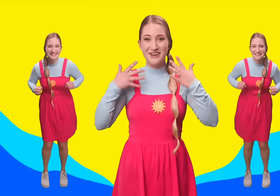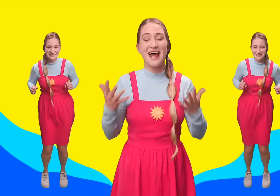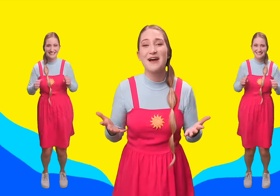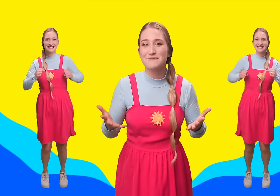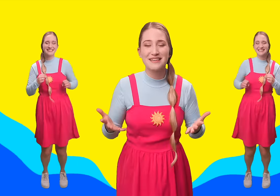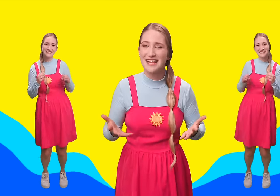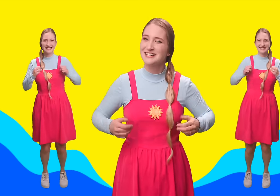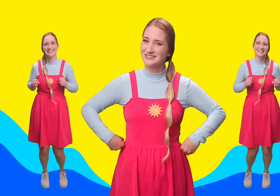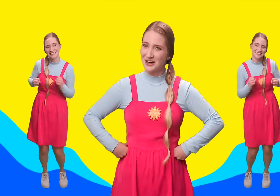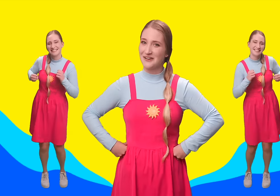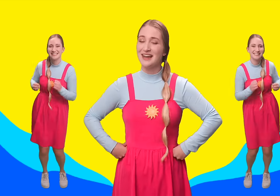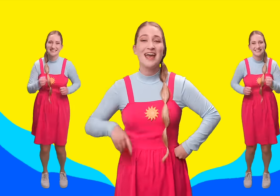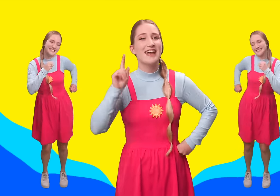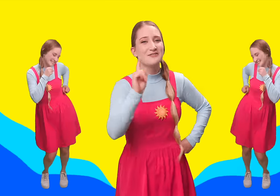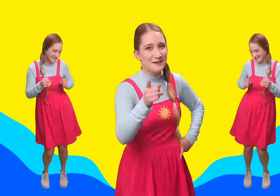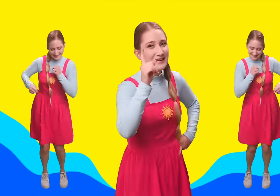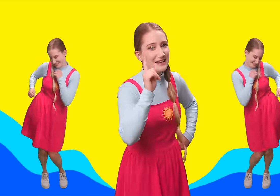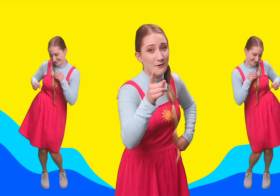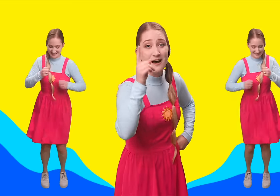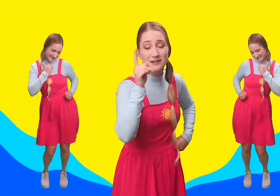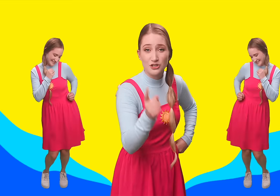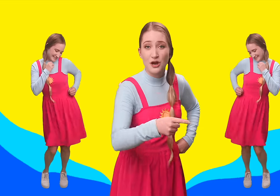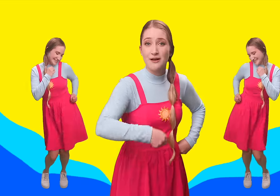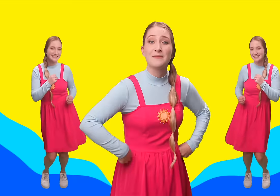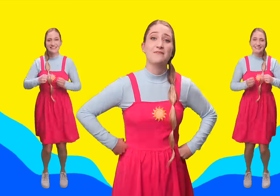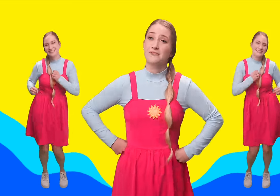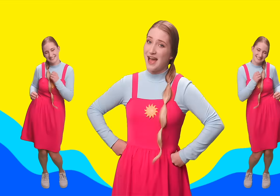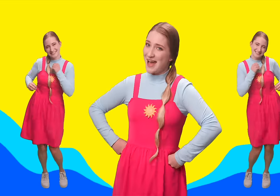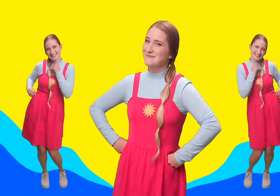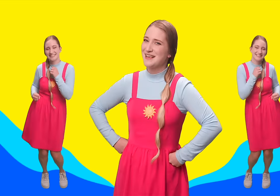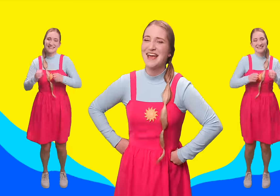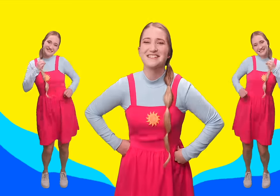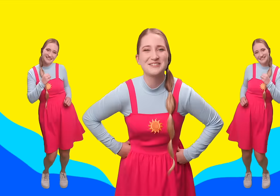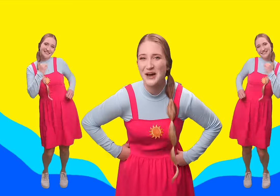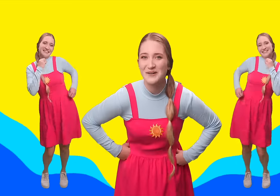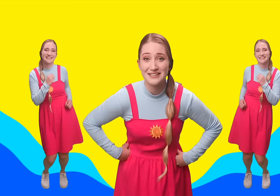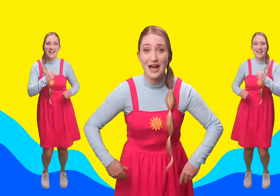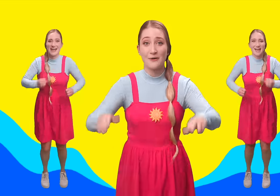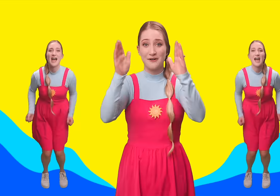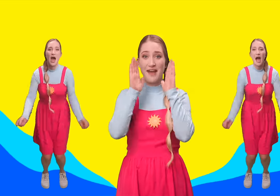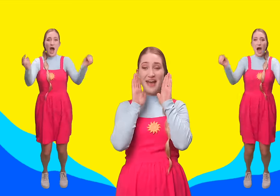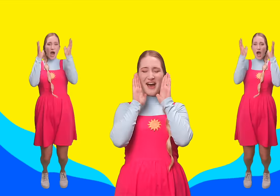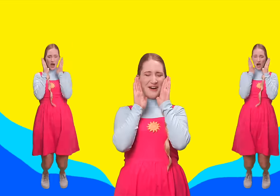If you're happy and you know it, and you really want to show it, If you're happy and you know it, shout hooray, hooray!